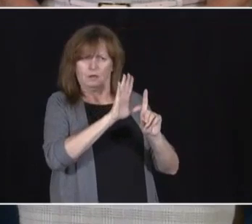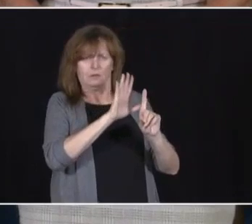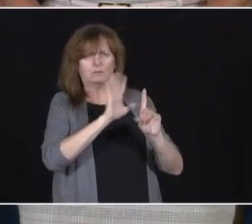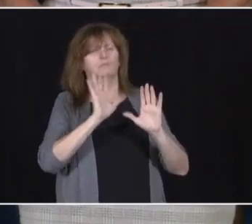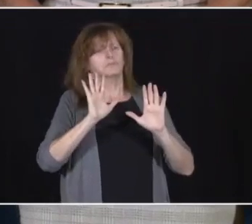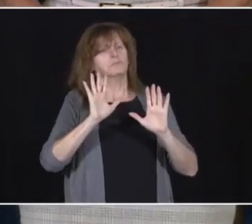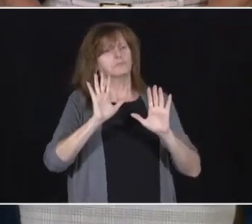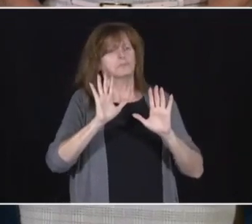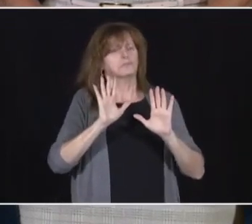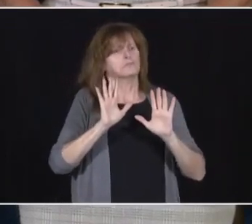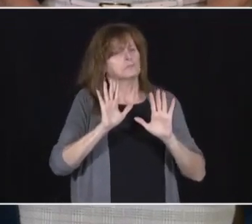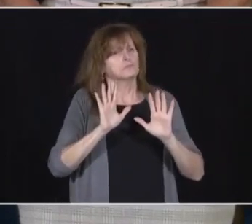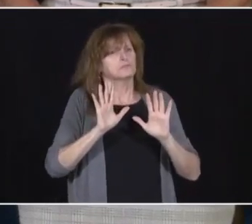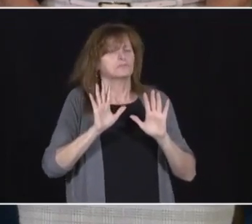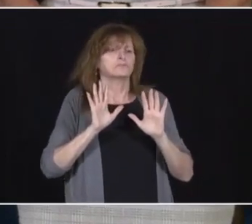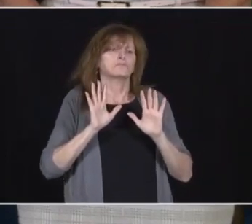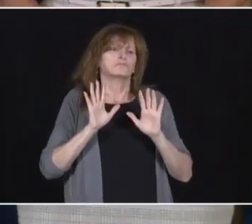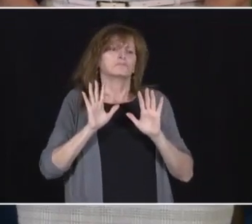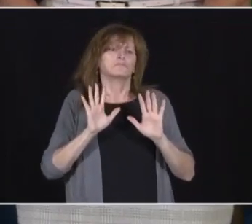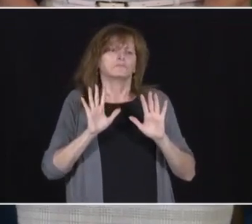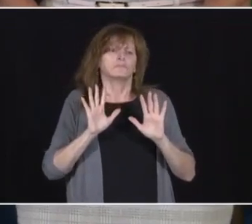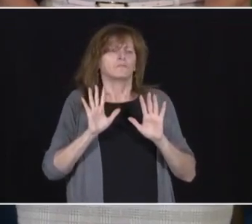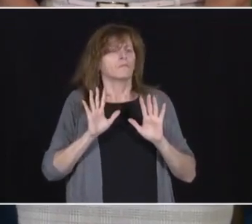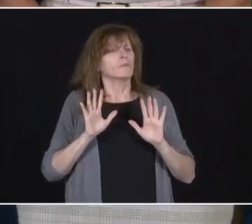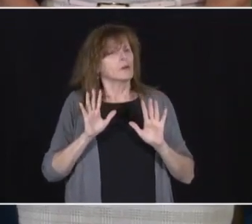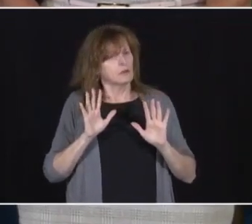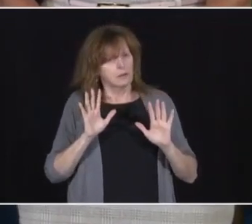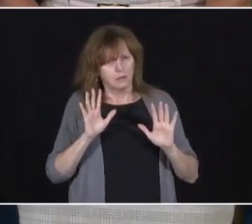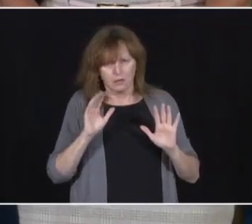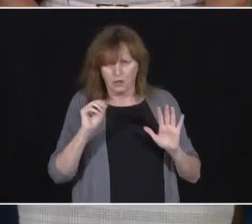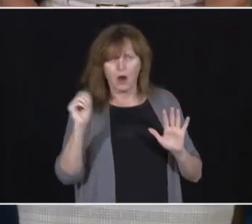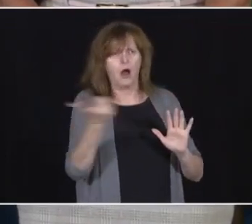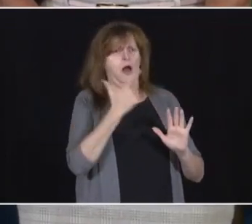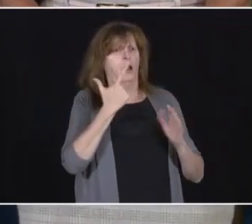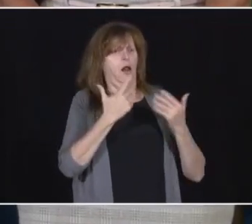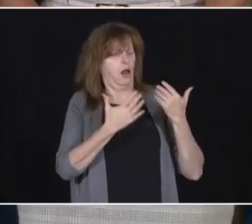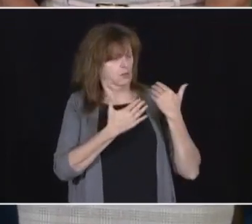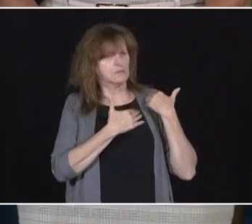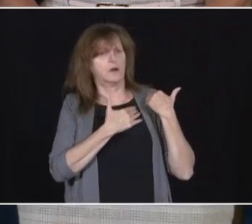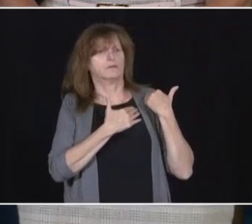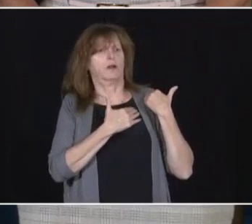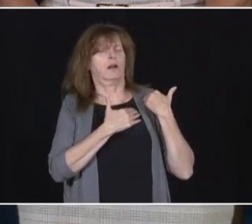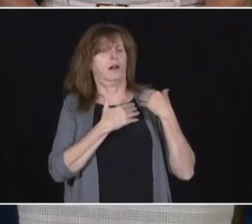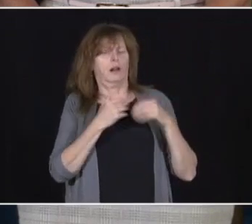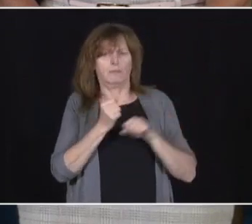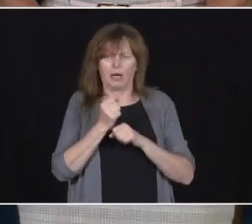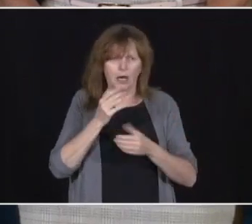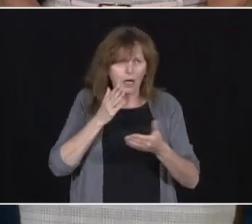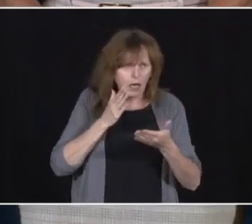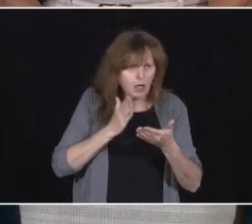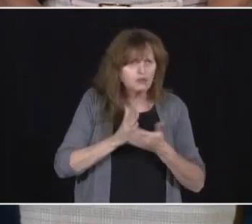First of all, that's what I want to be. There was a story, and he didn't come from you, but you know.